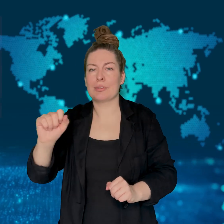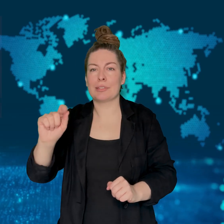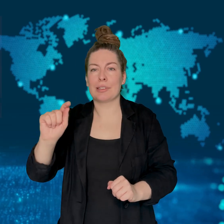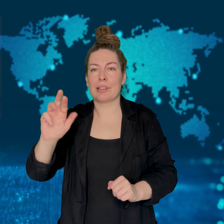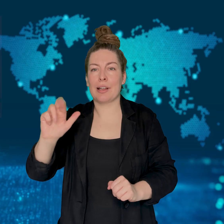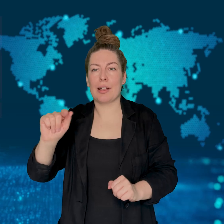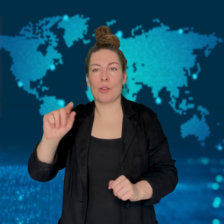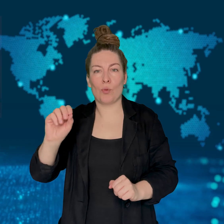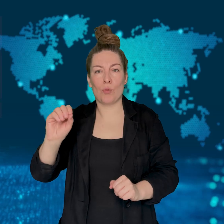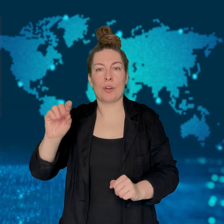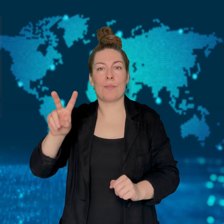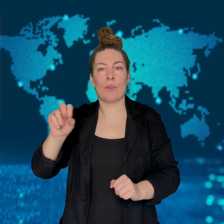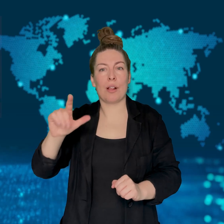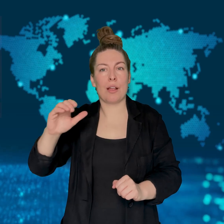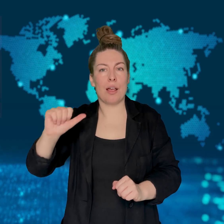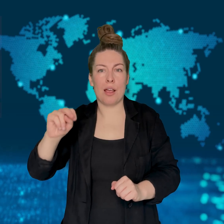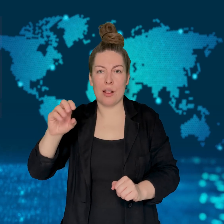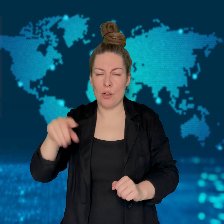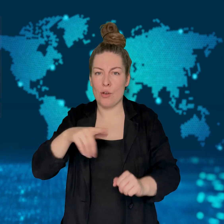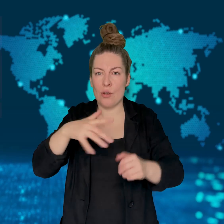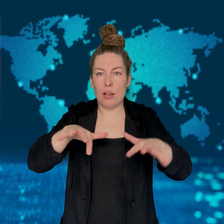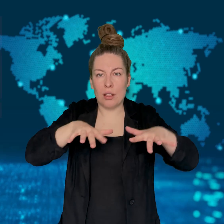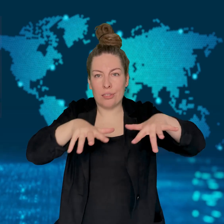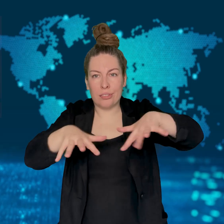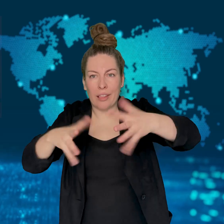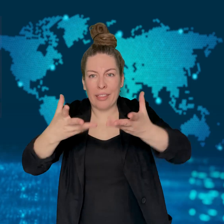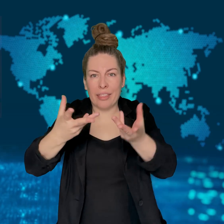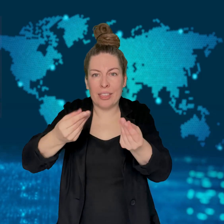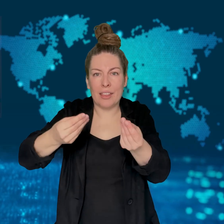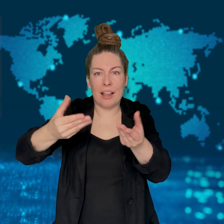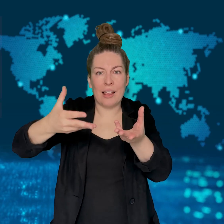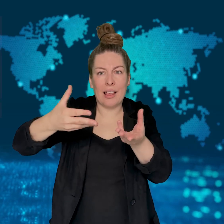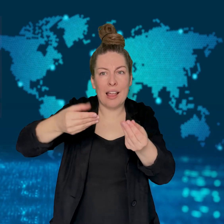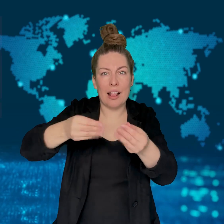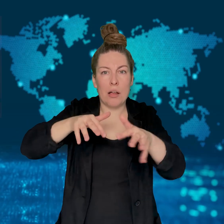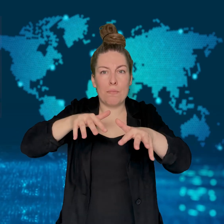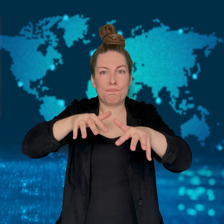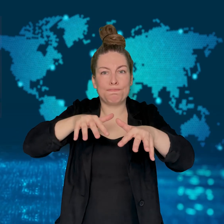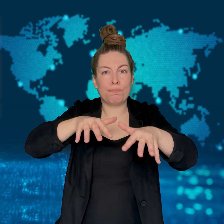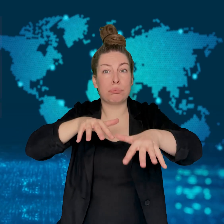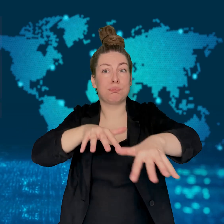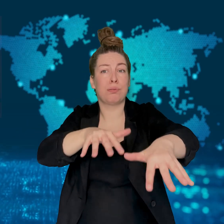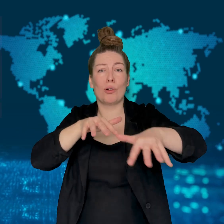so that it does not flow easily, but this type of volcano can